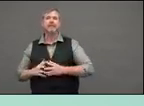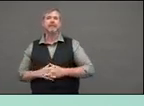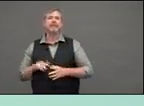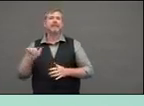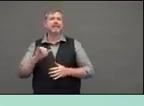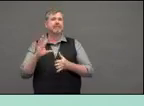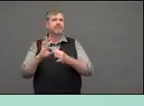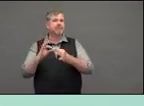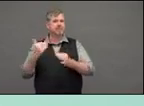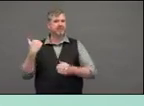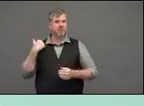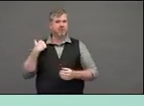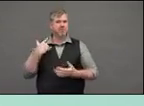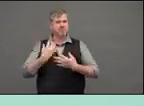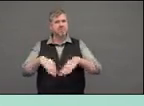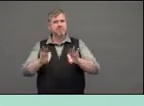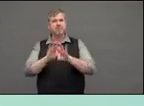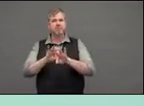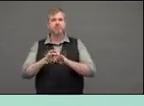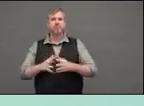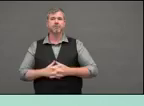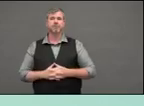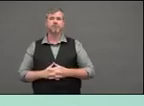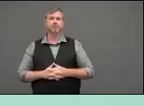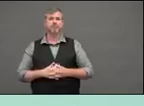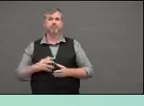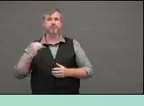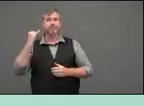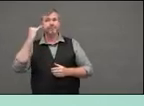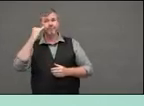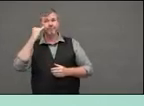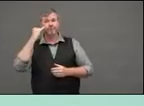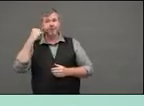and i think if we're doing something to improve ourselves